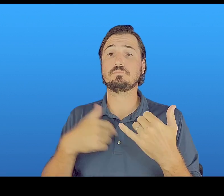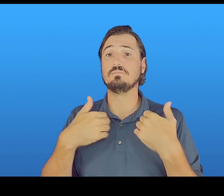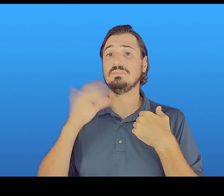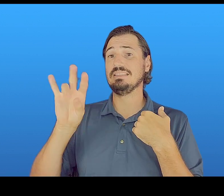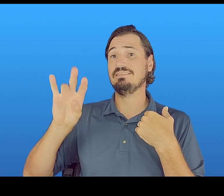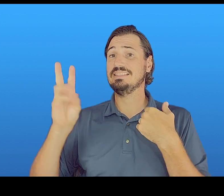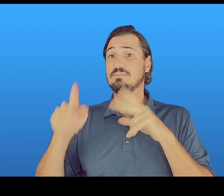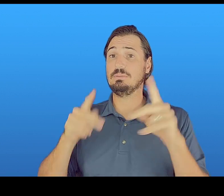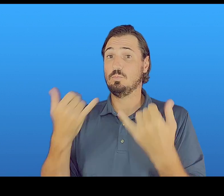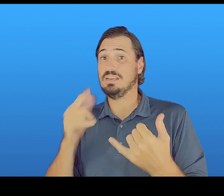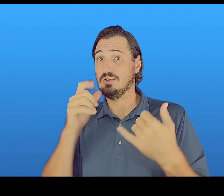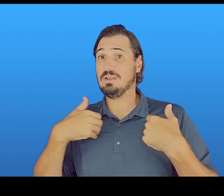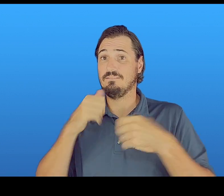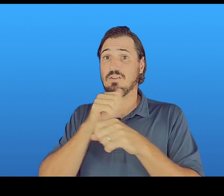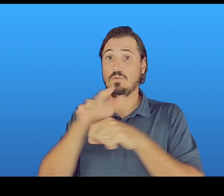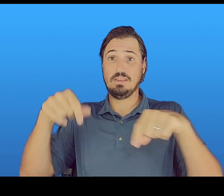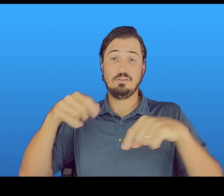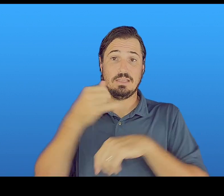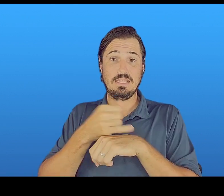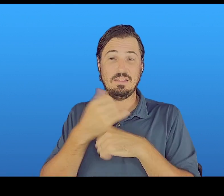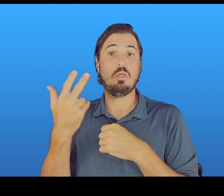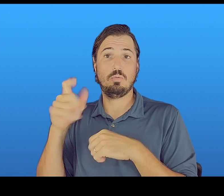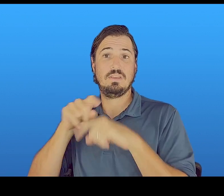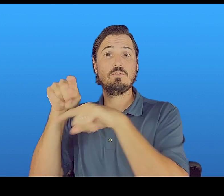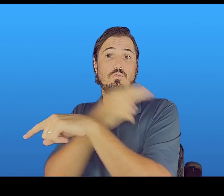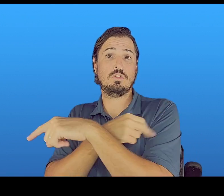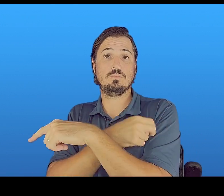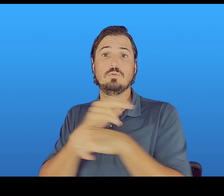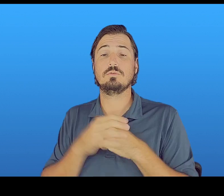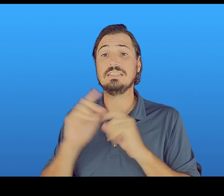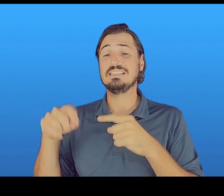weeks Today’s cases bring the number of active cases to 76, with three hospitalized,